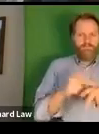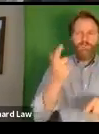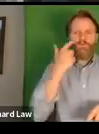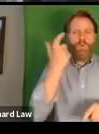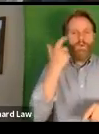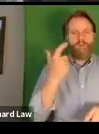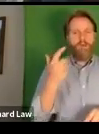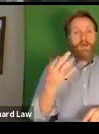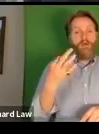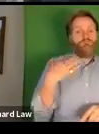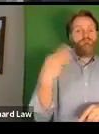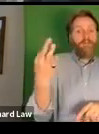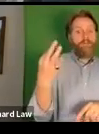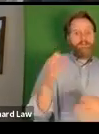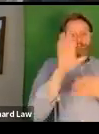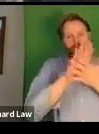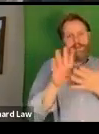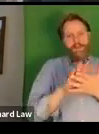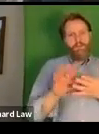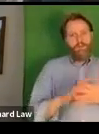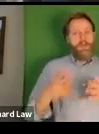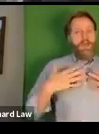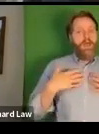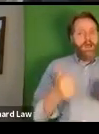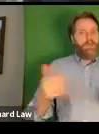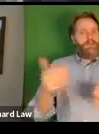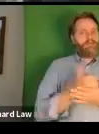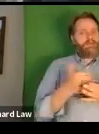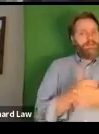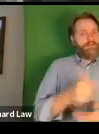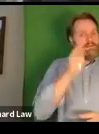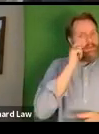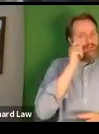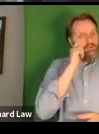inspections. Okay that's lovely thank you Jackie and